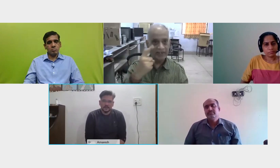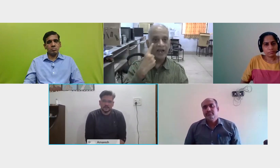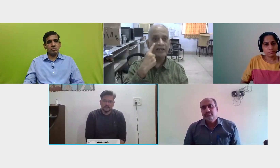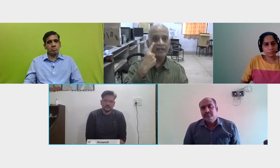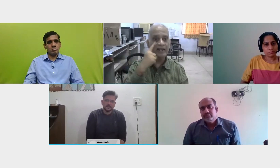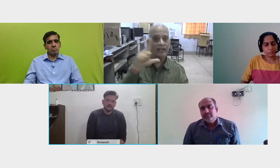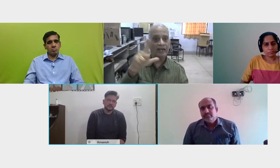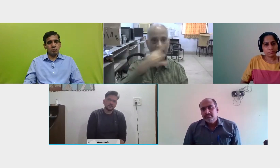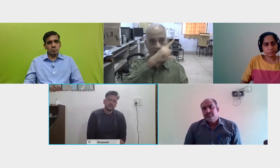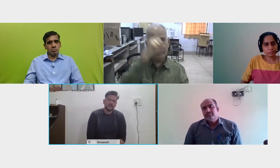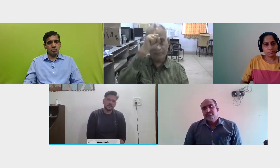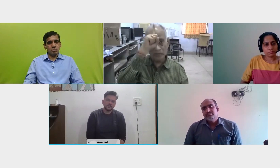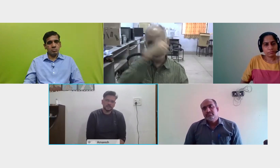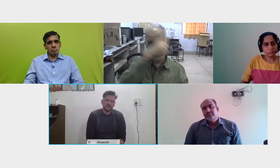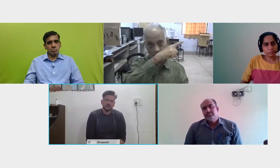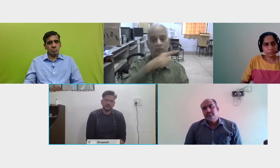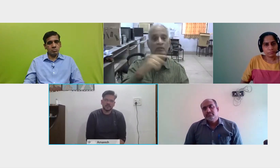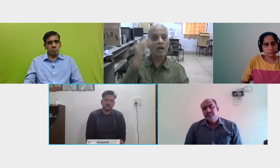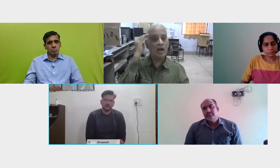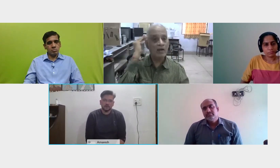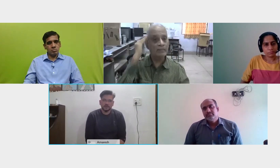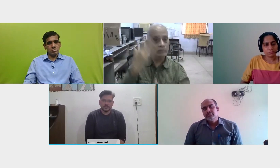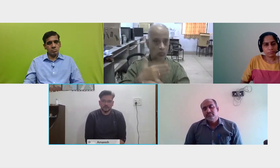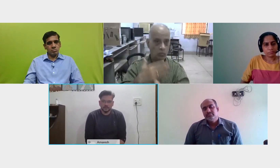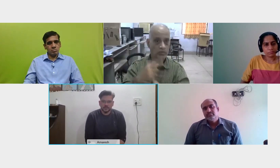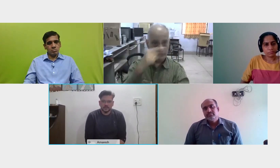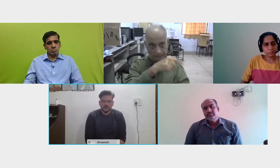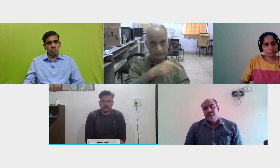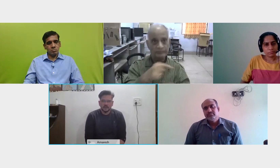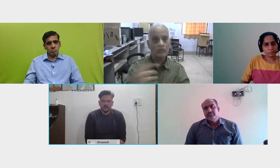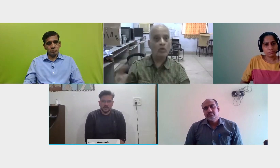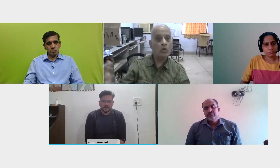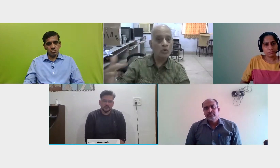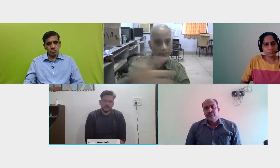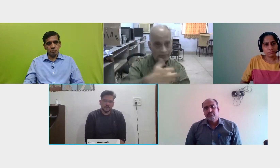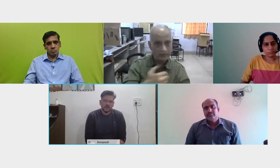institute of Indian languages they also have enormous project where Amaresh was working,